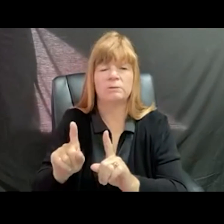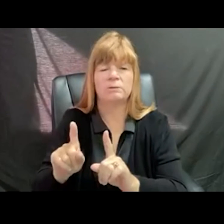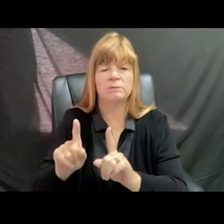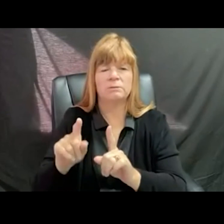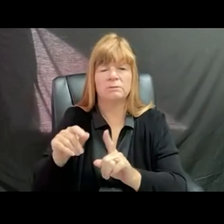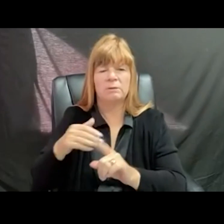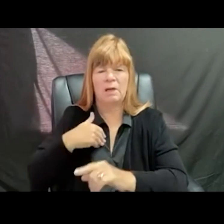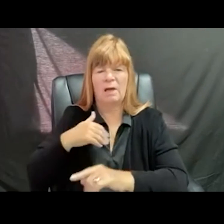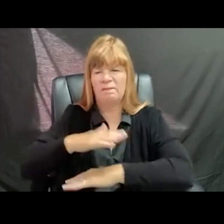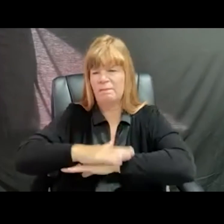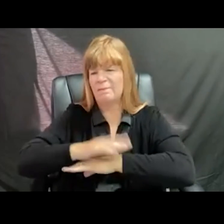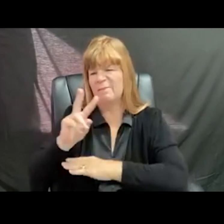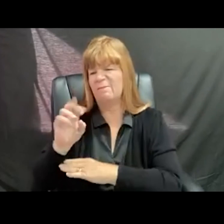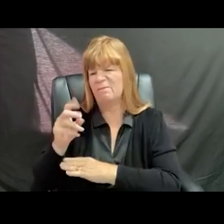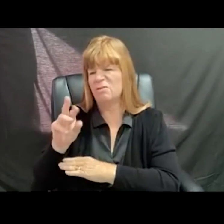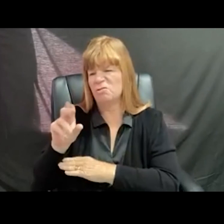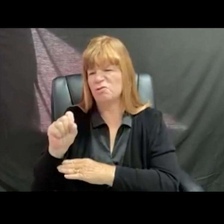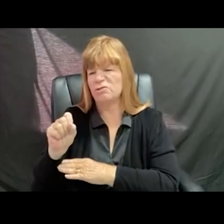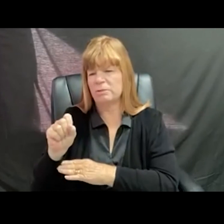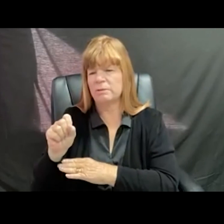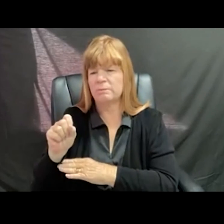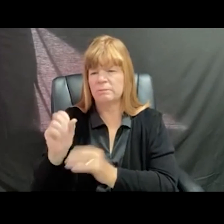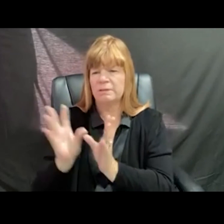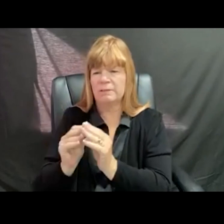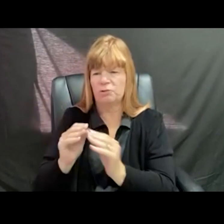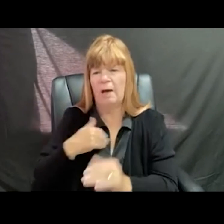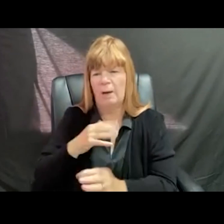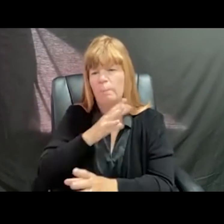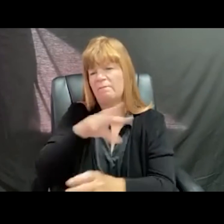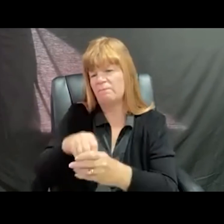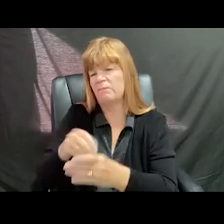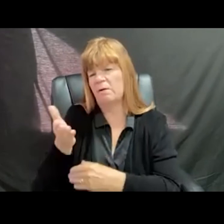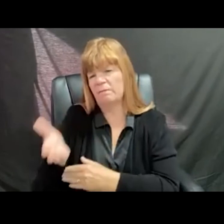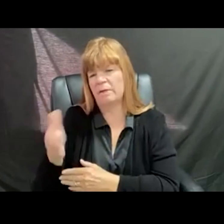the vendors session I will be participating in that also somebody has a question.